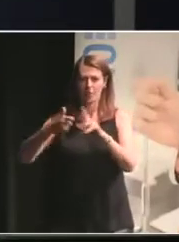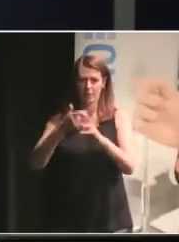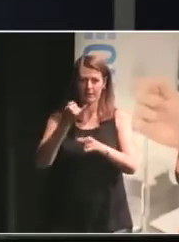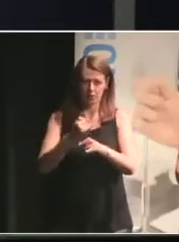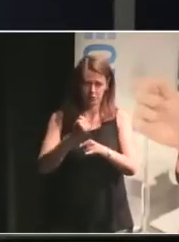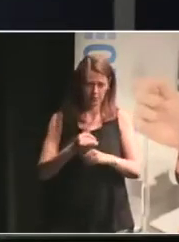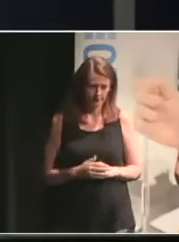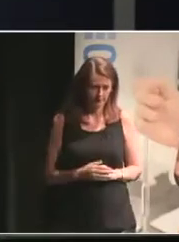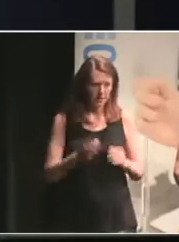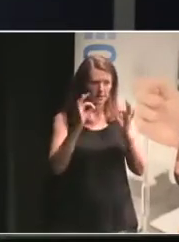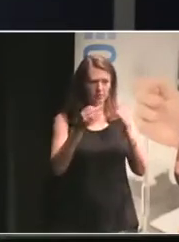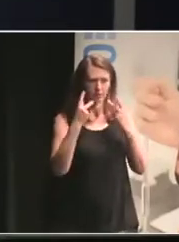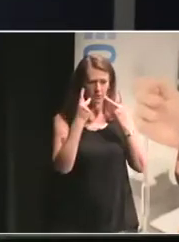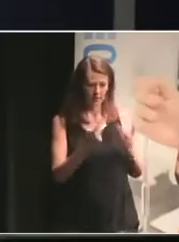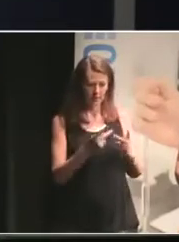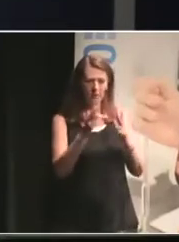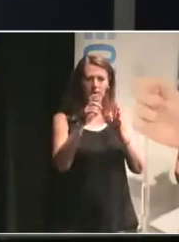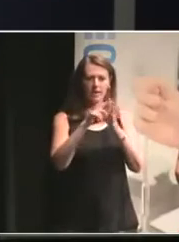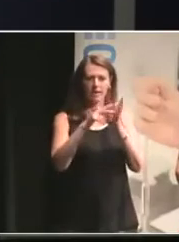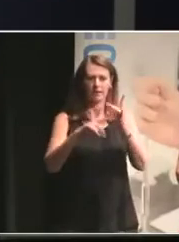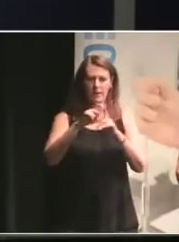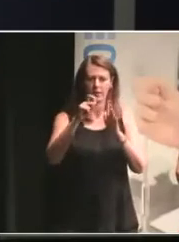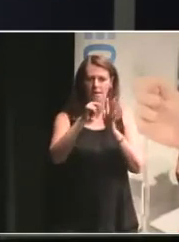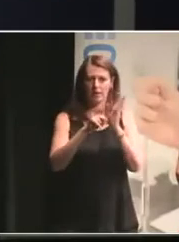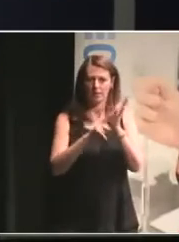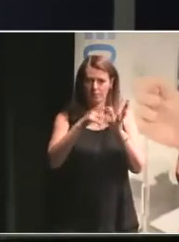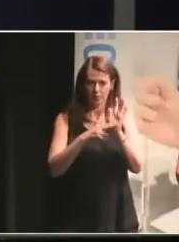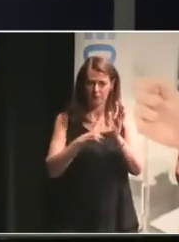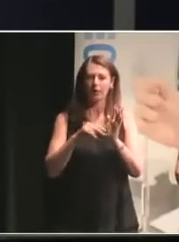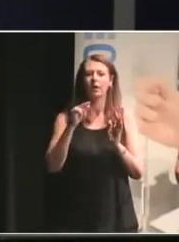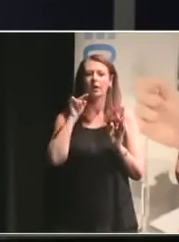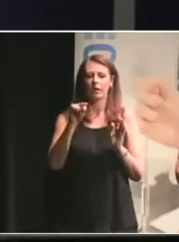our special guest Mr David Pullen from EPA science engineering and health committee and